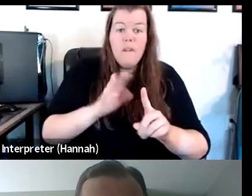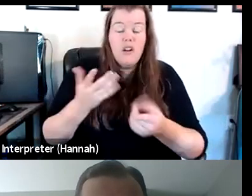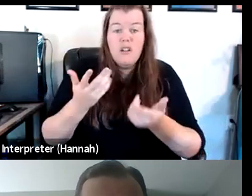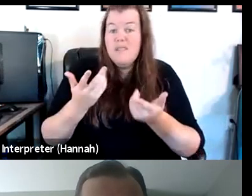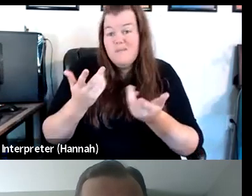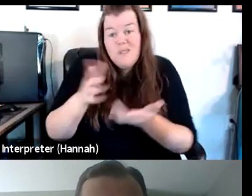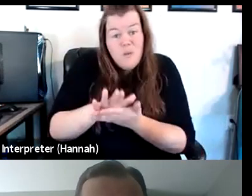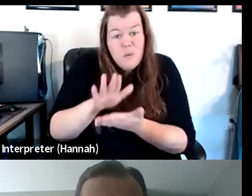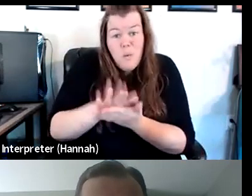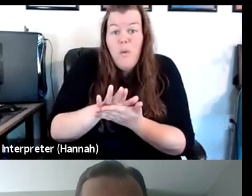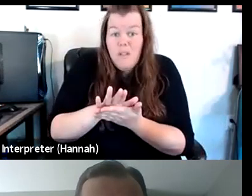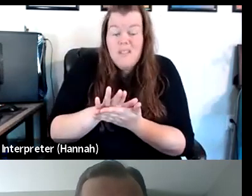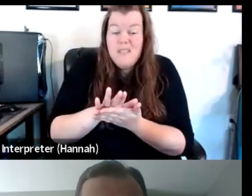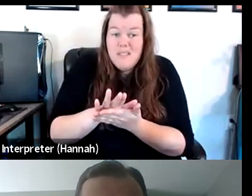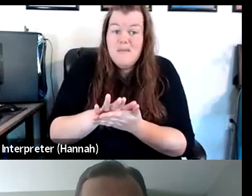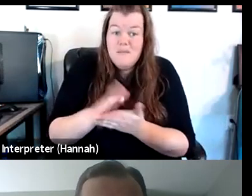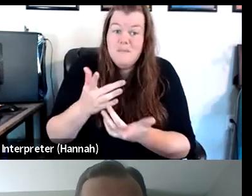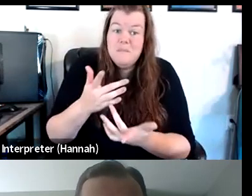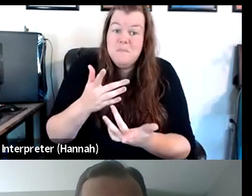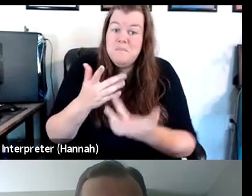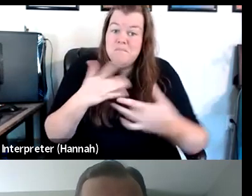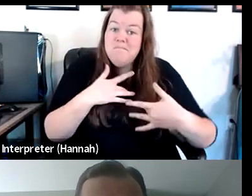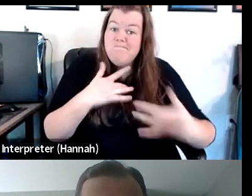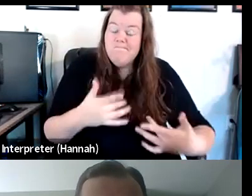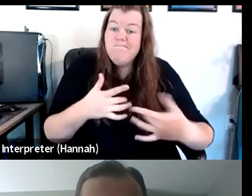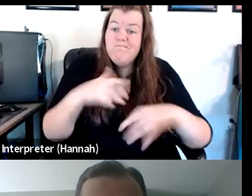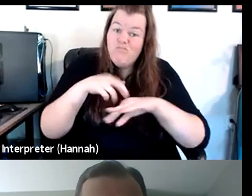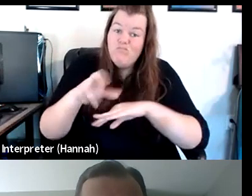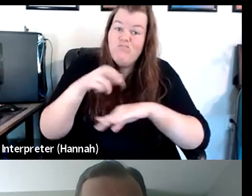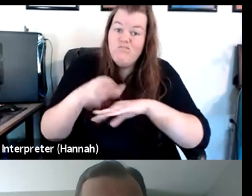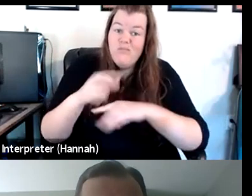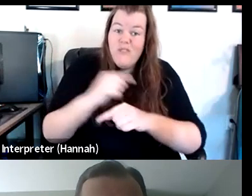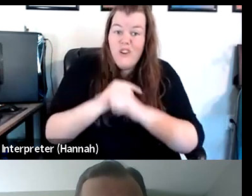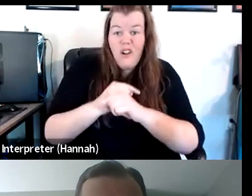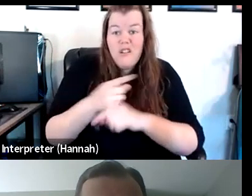one of the most sort of respected sources of information from so -